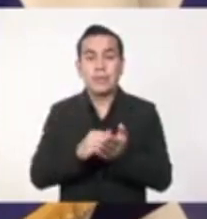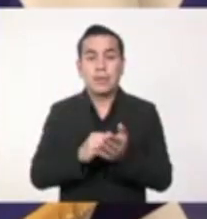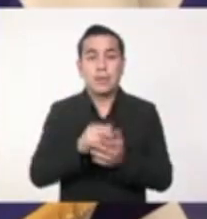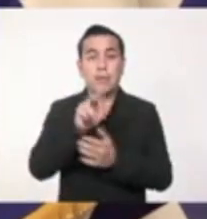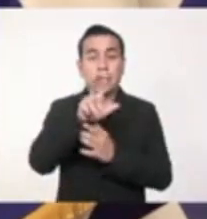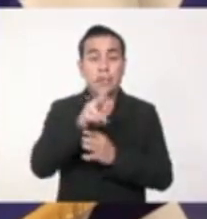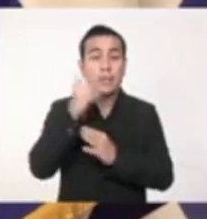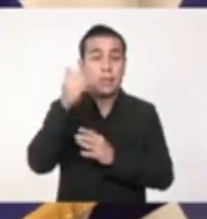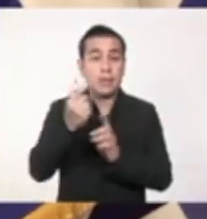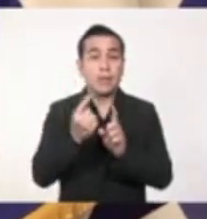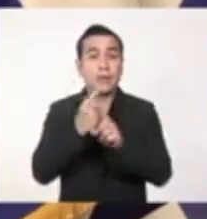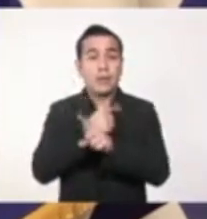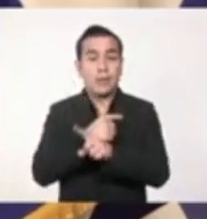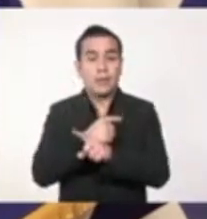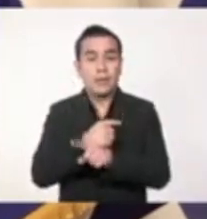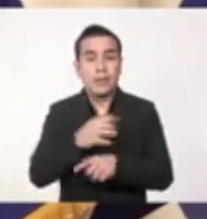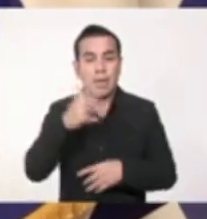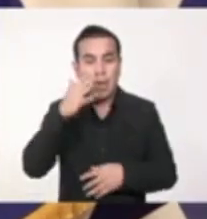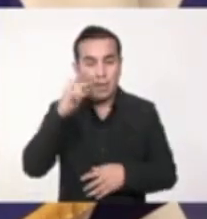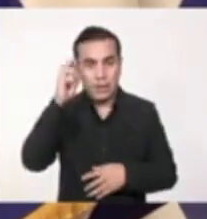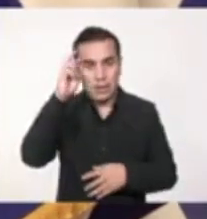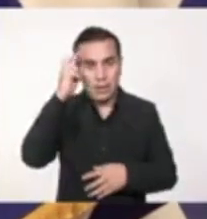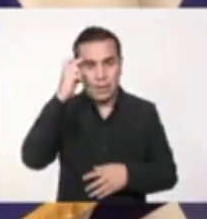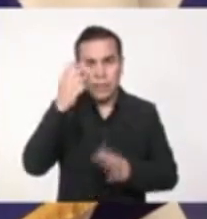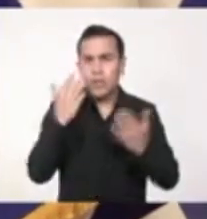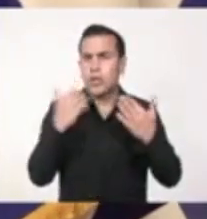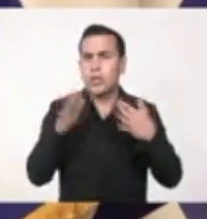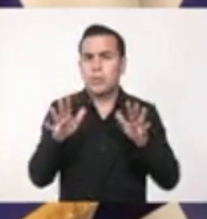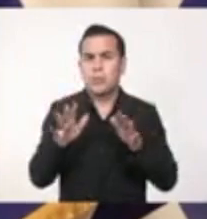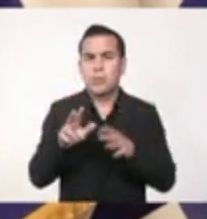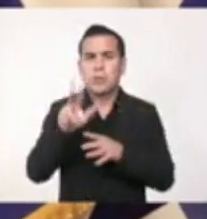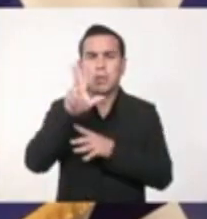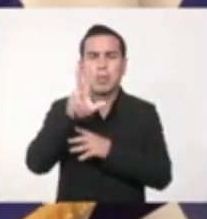that is to say, in a normal situation , since every three years